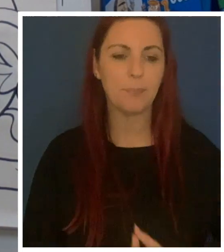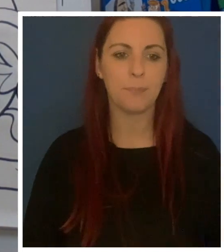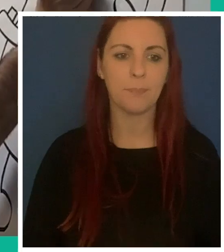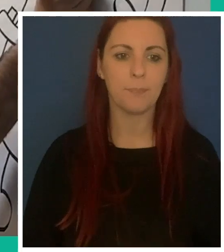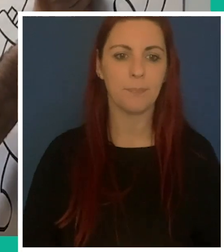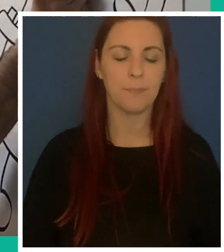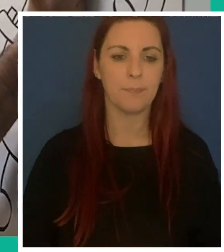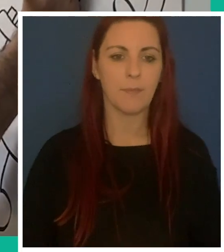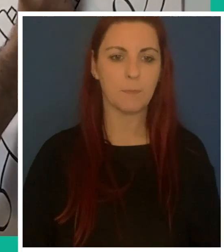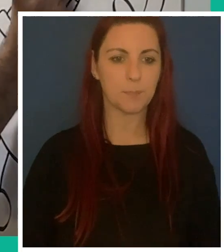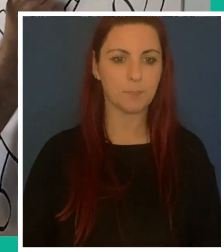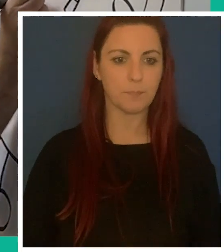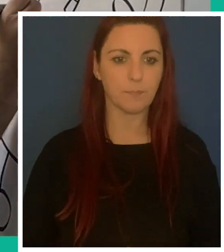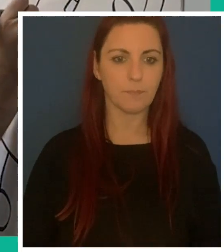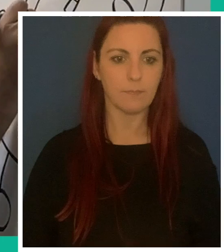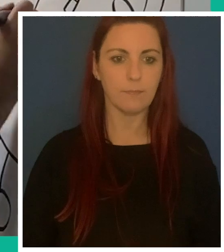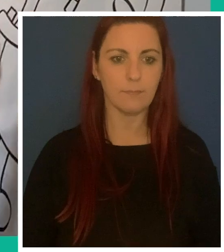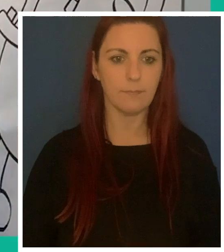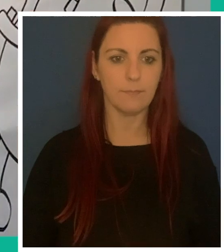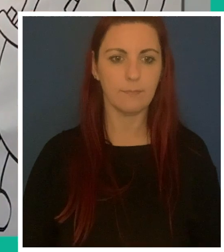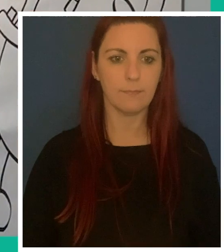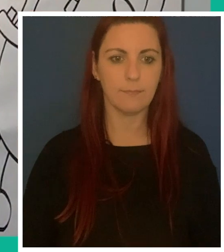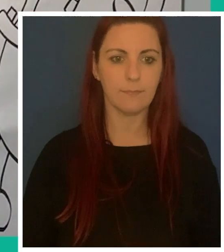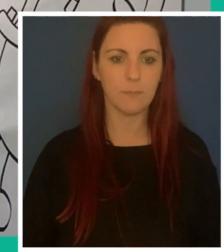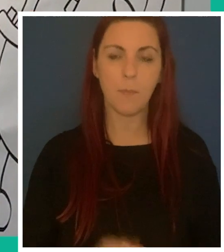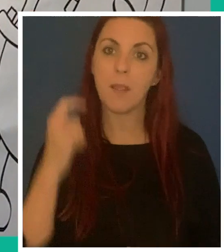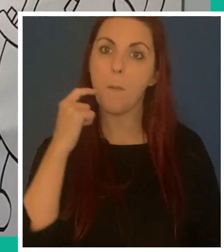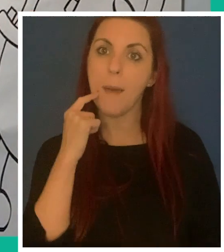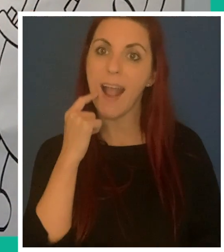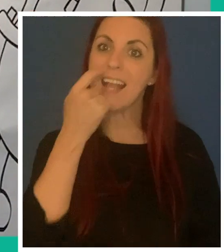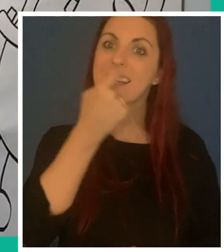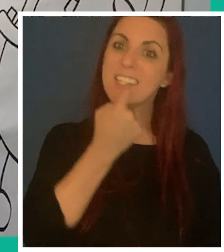So from the back of his mouth over to his tooth and from the middle of his